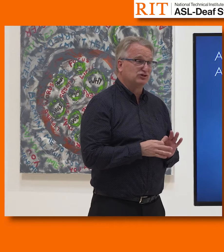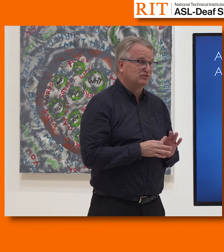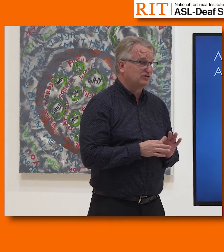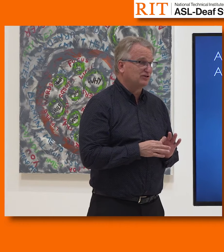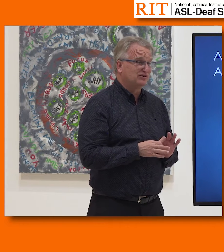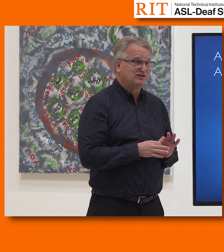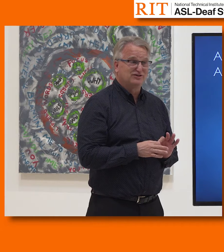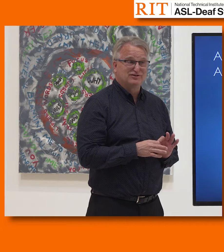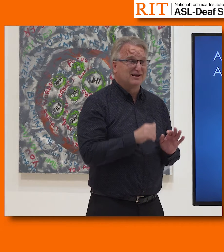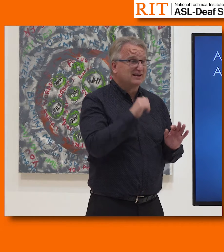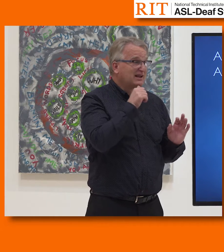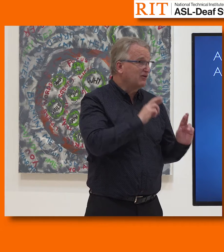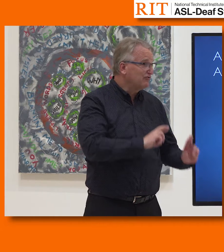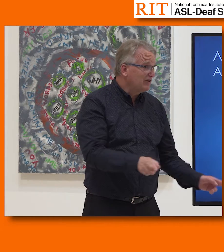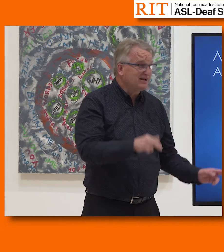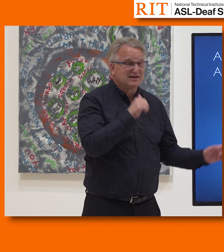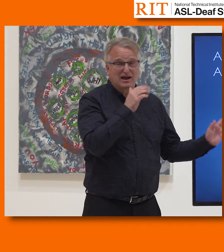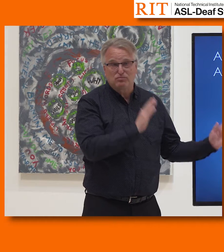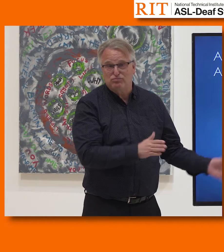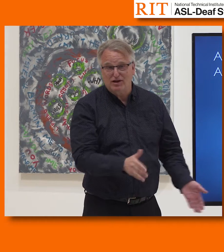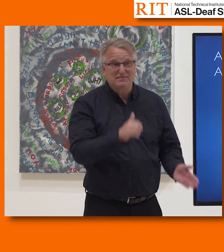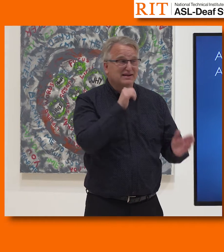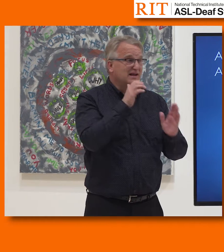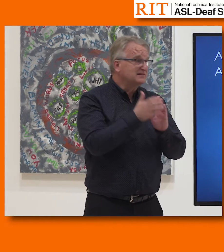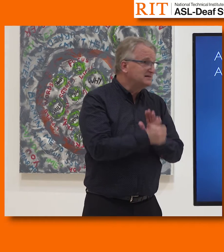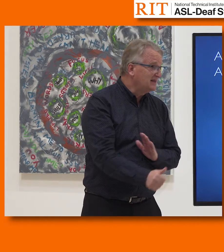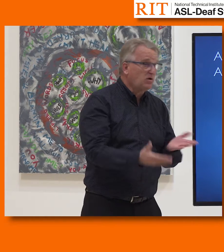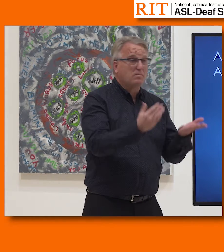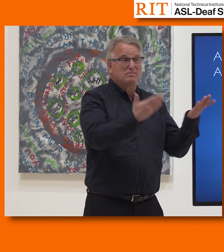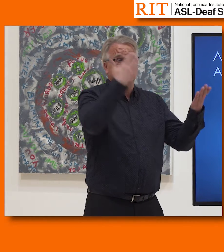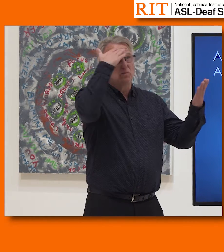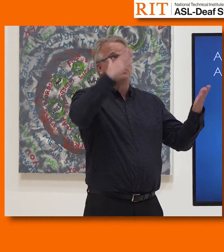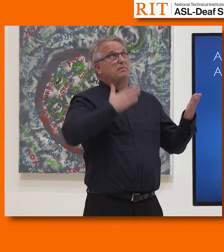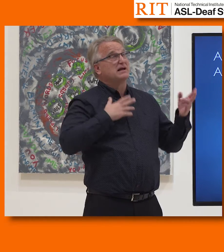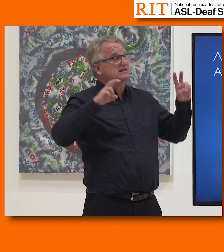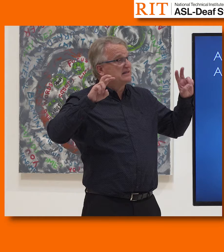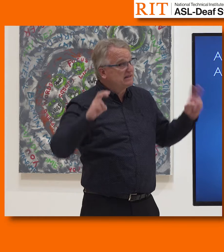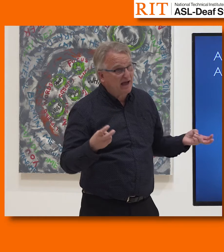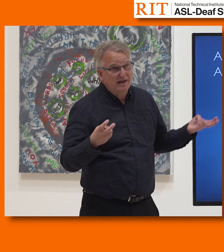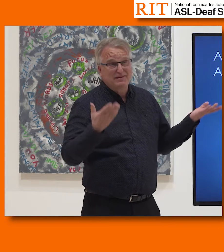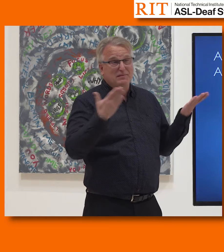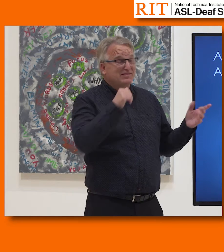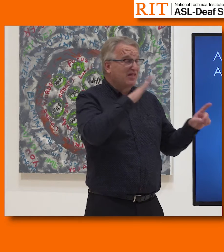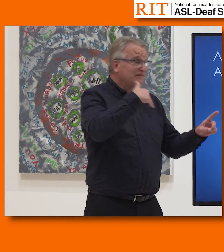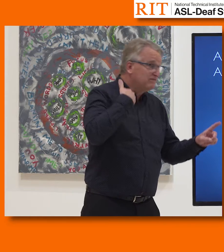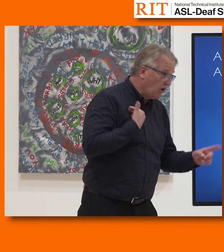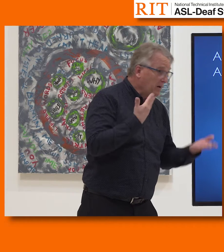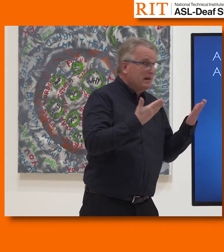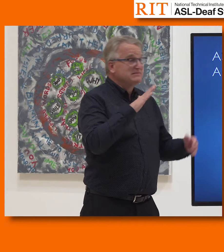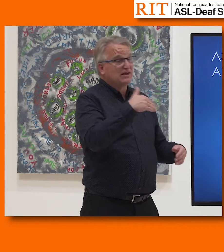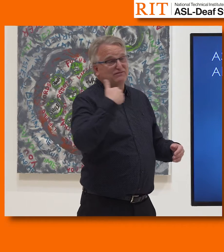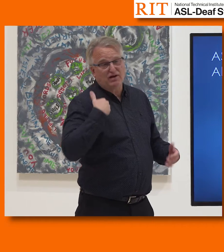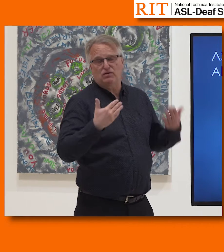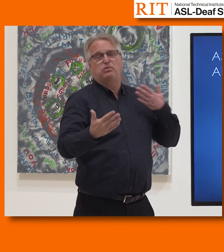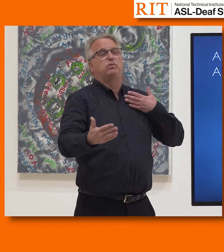and skewing the message, I've worked with interpreters who haven't had the necessary skill or the prep. They may not be familiar with my topic.